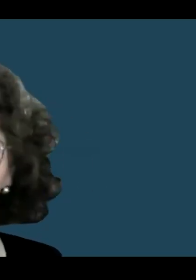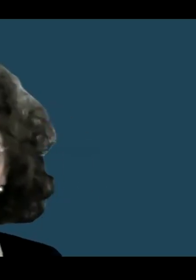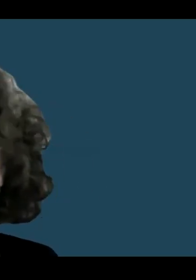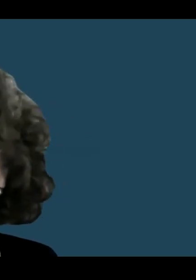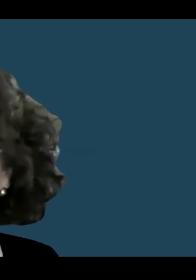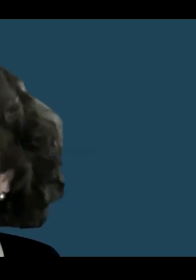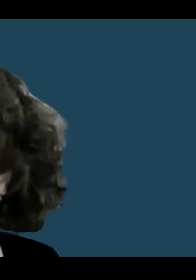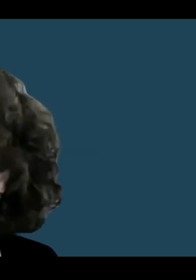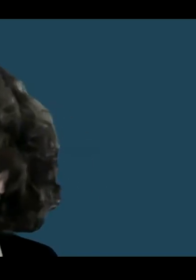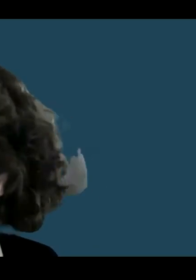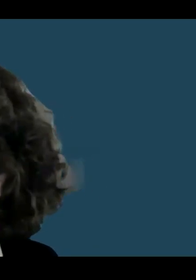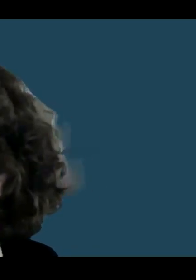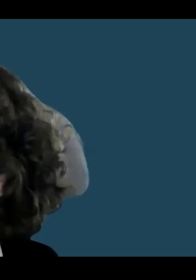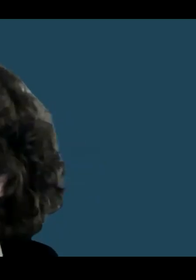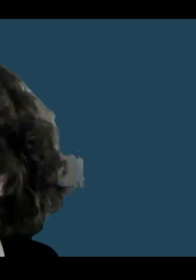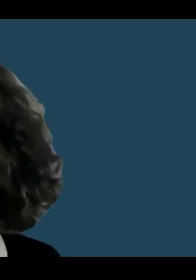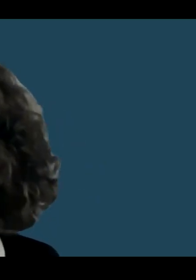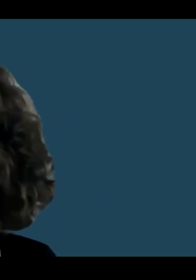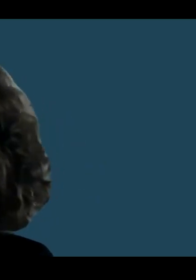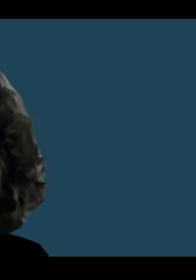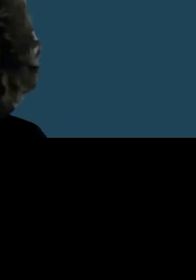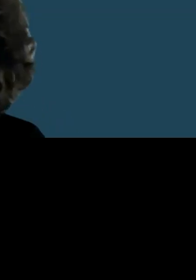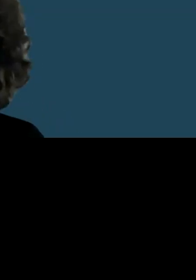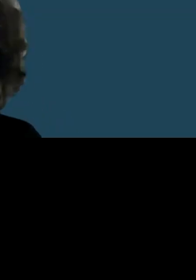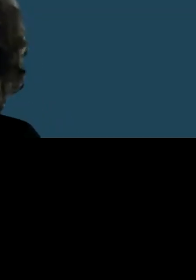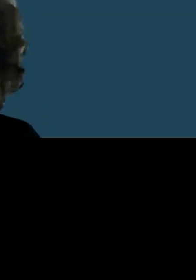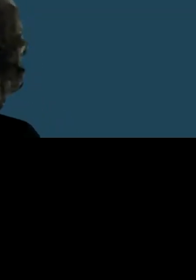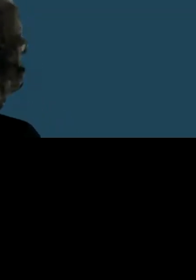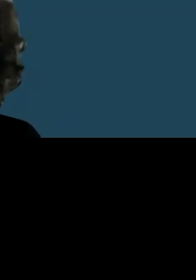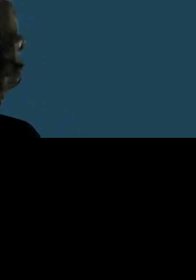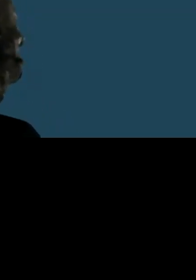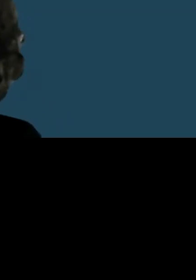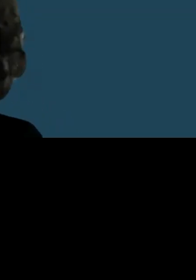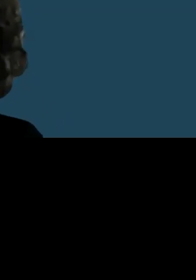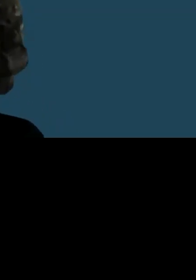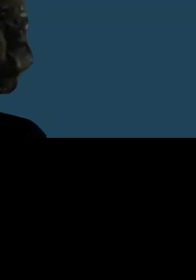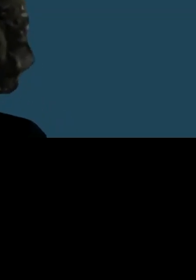if you can also say what WPCS is, that would be great. Anna: Yes, absolutely.